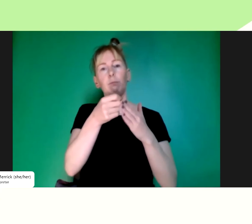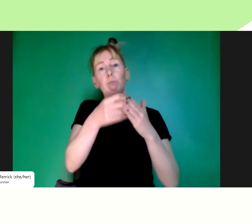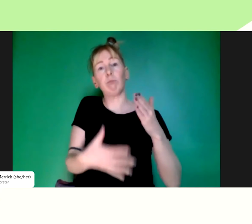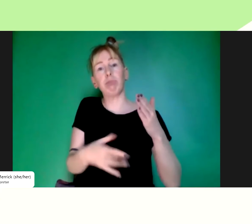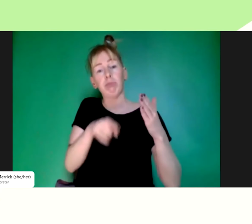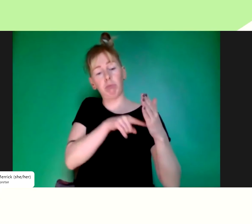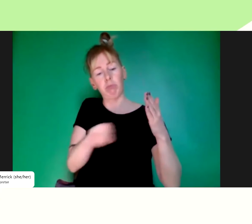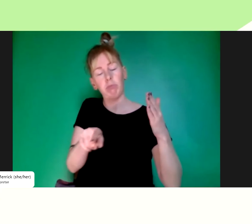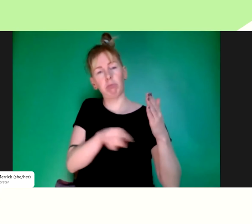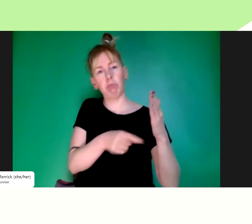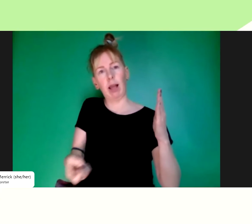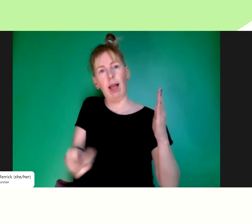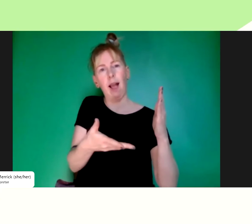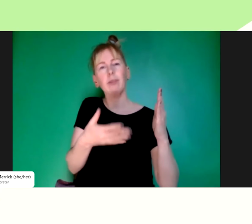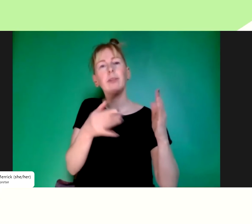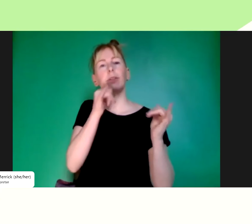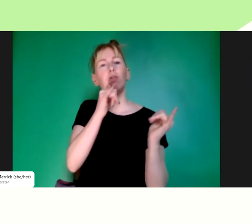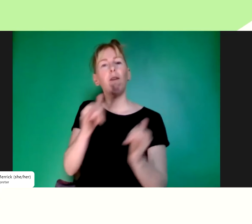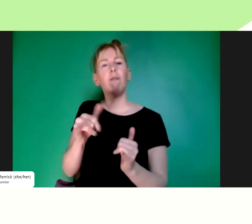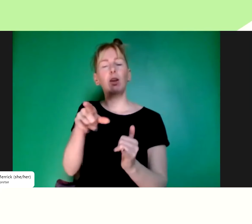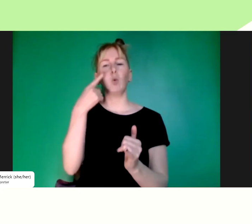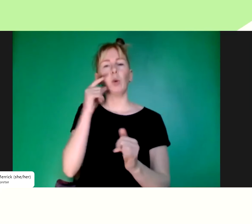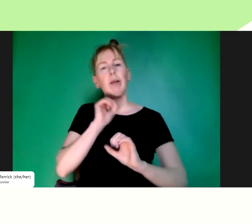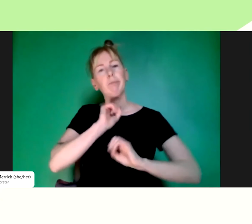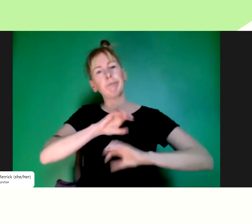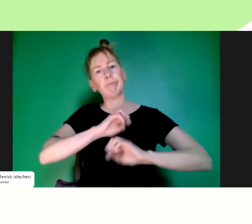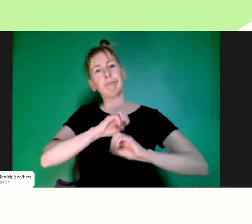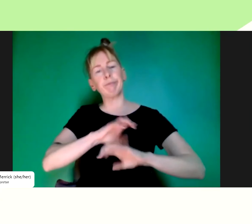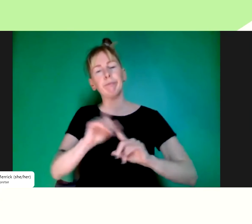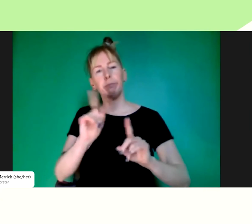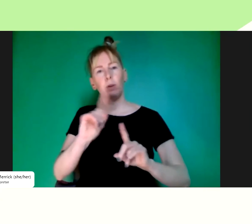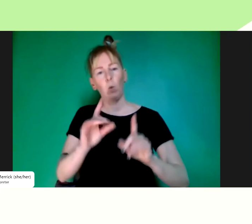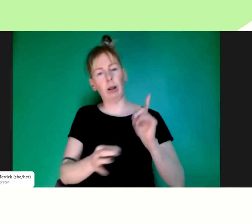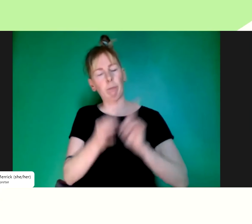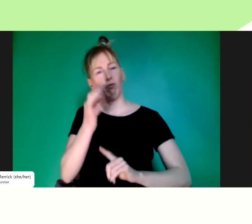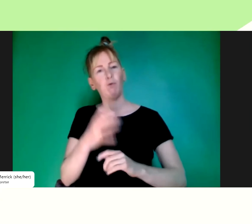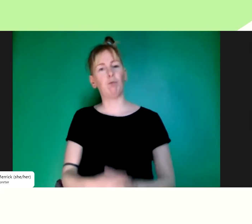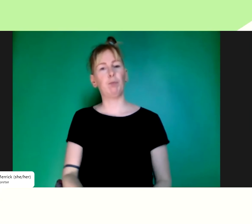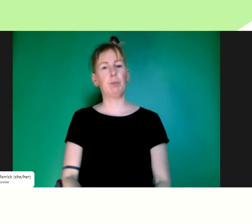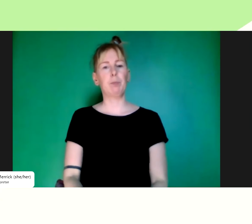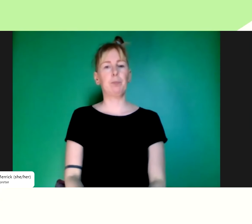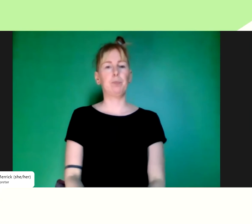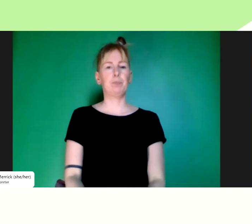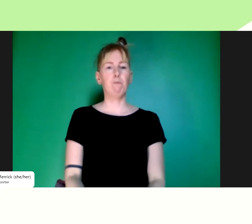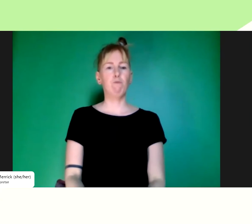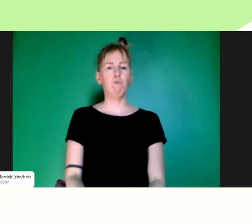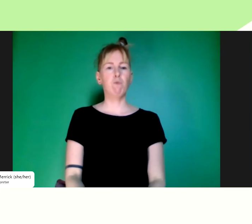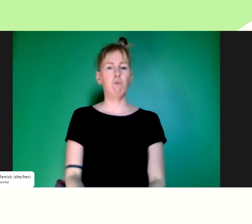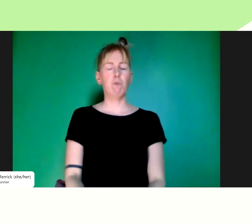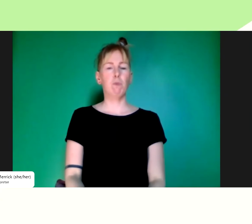just about to add the link to the chat. Also, we will upload the recording